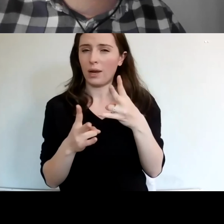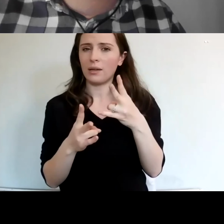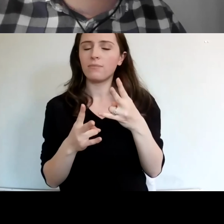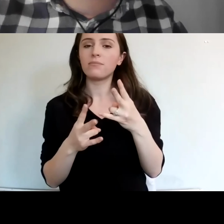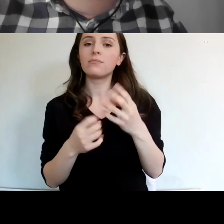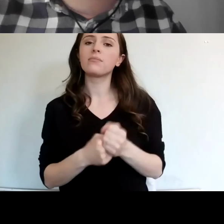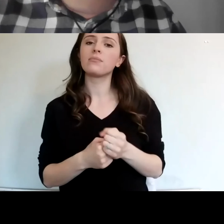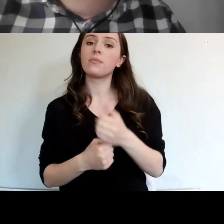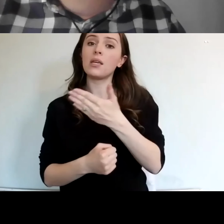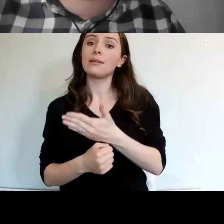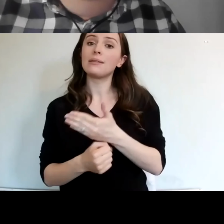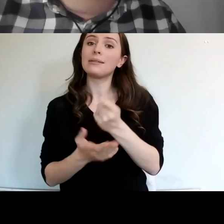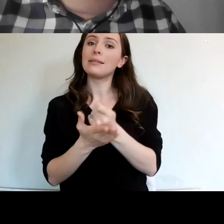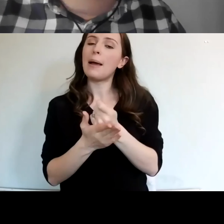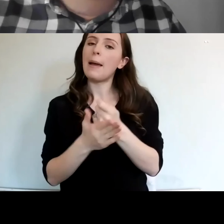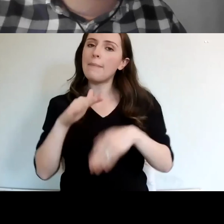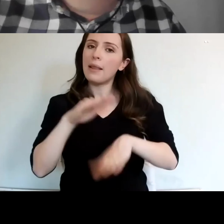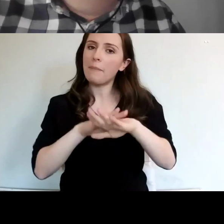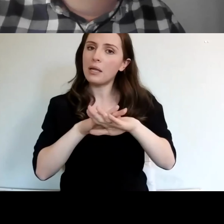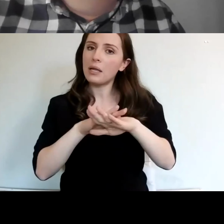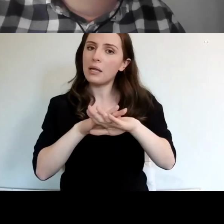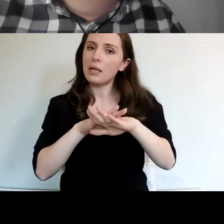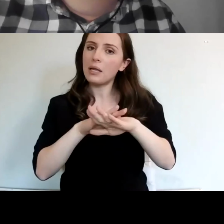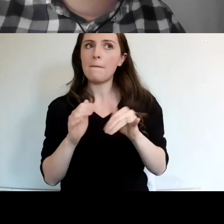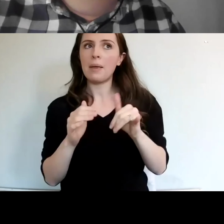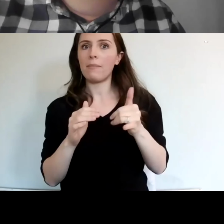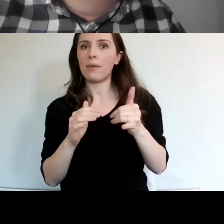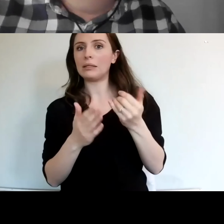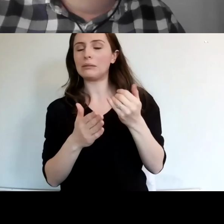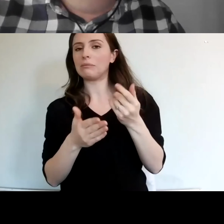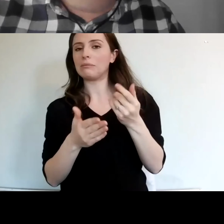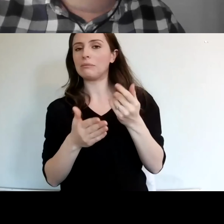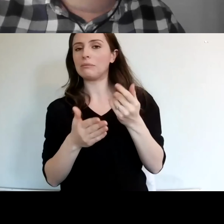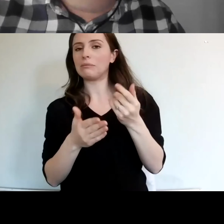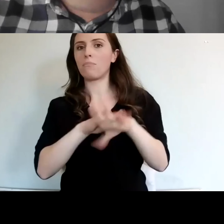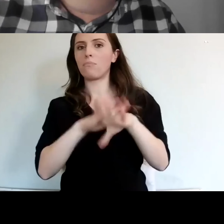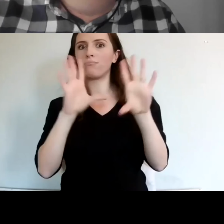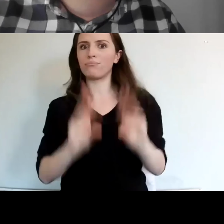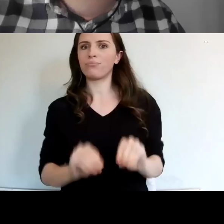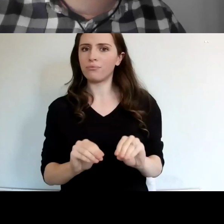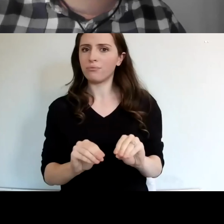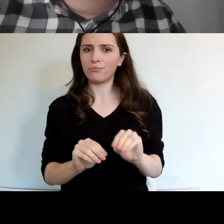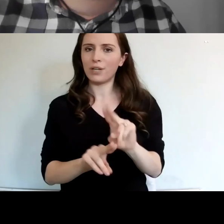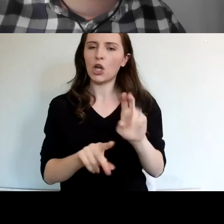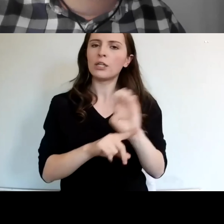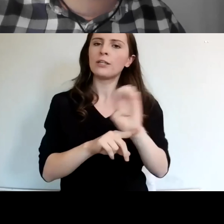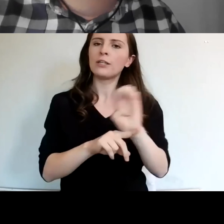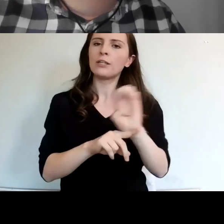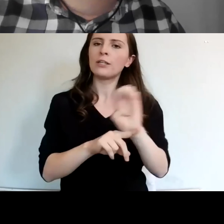are not going to be able to actually have time to complete the booking? This is a big one, actually, particularly for either blind users